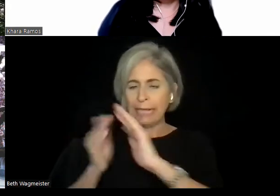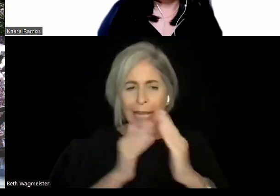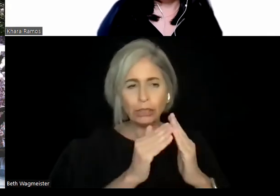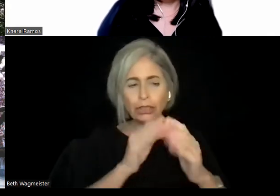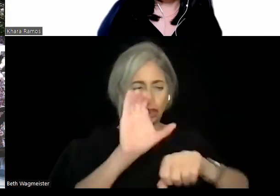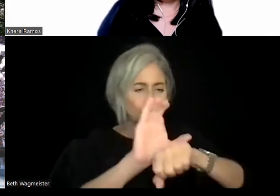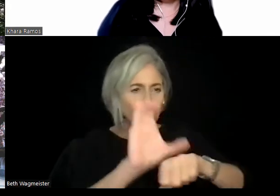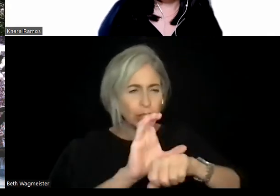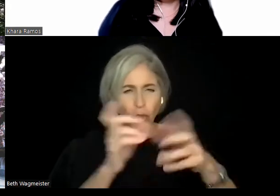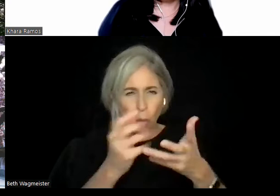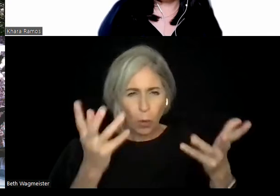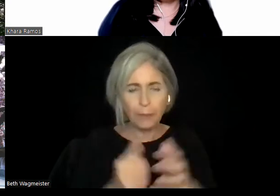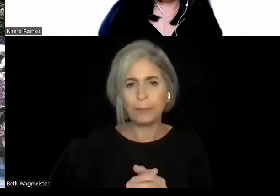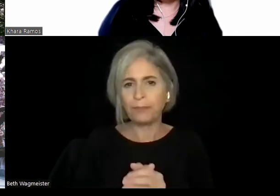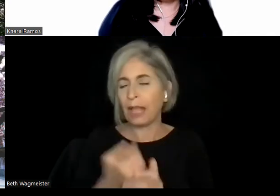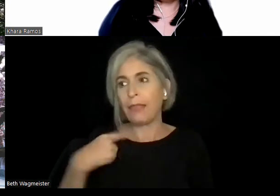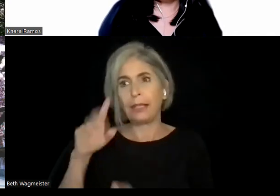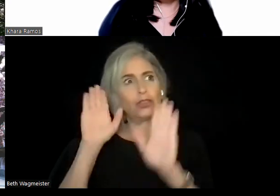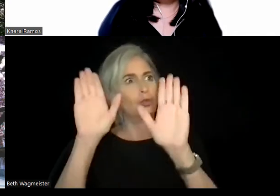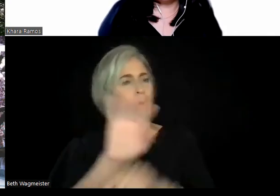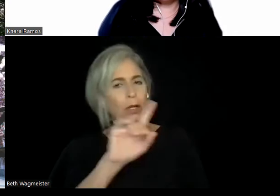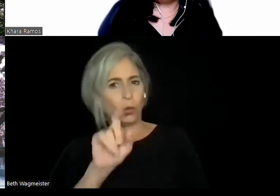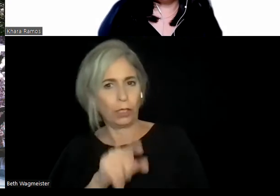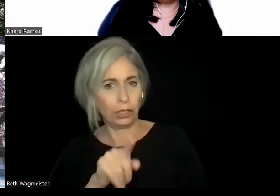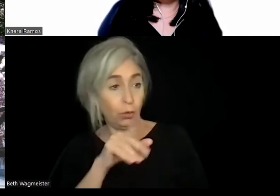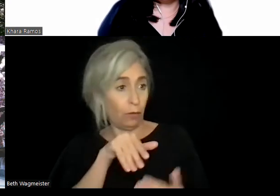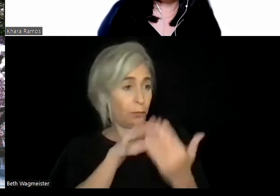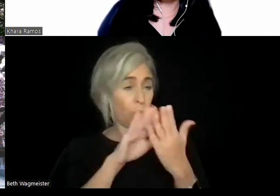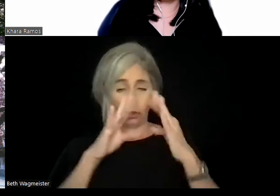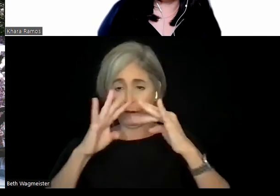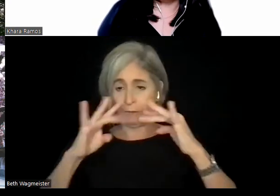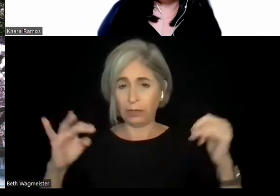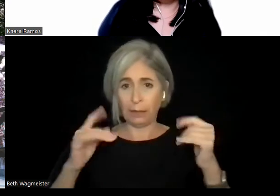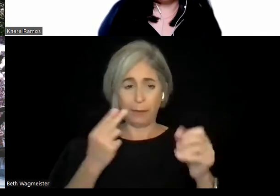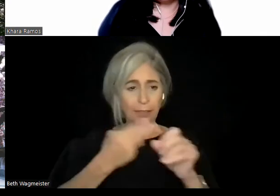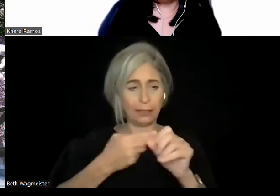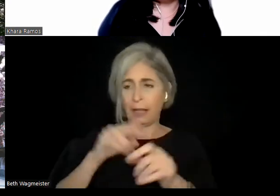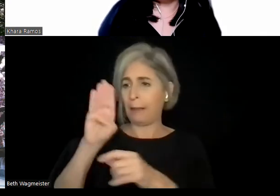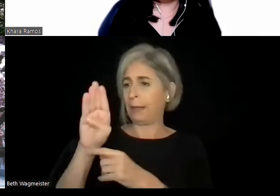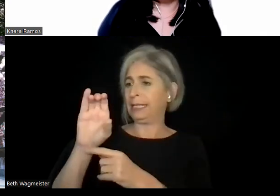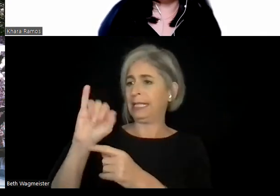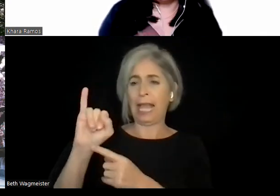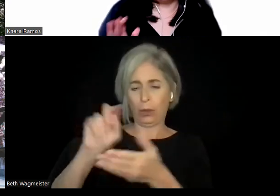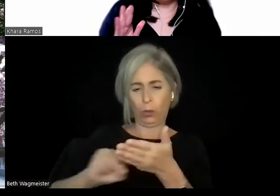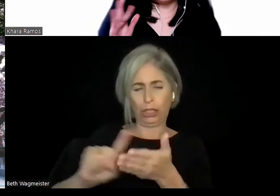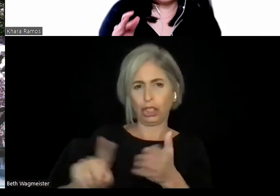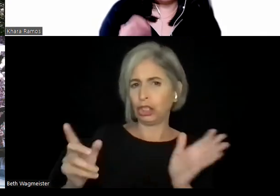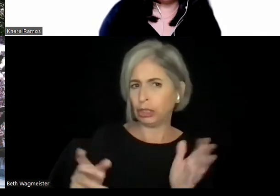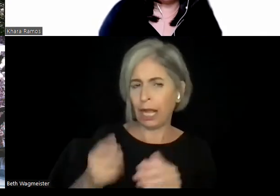to, is it more of an on the ground effort going to community centers, churches, word of mouth, et cetera? I think that's a great question. How do